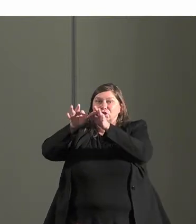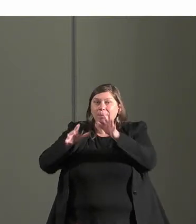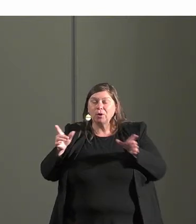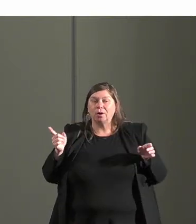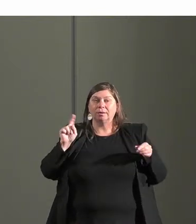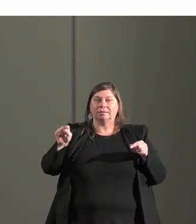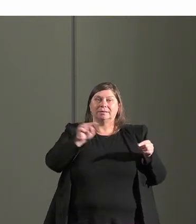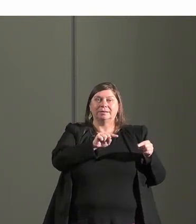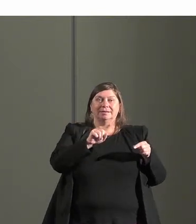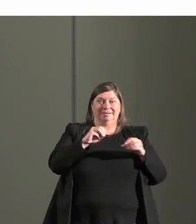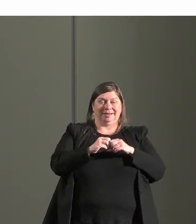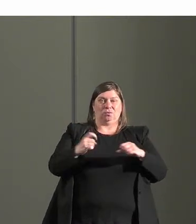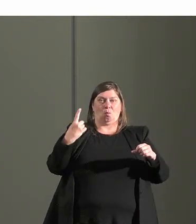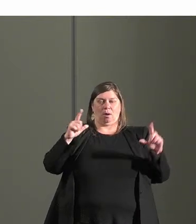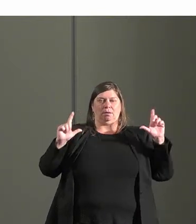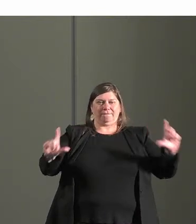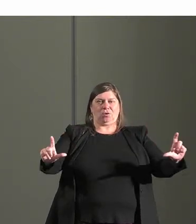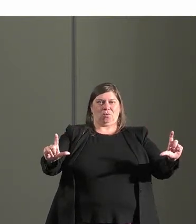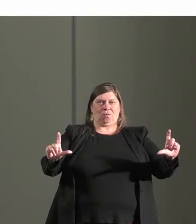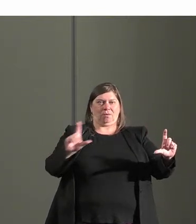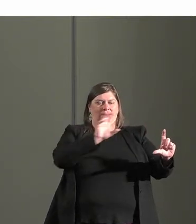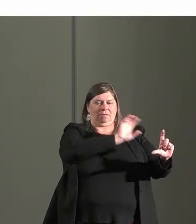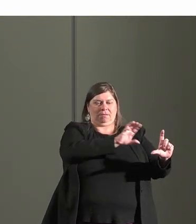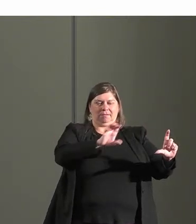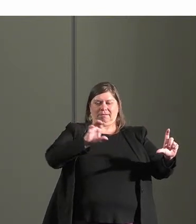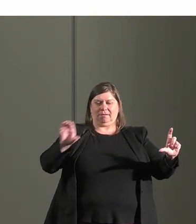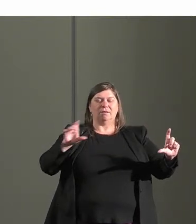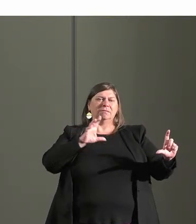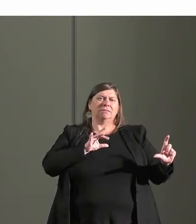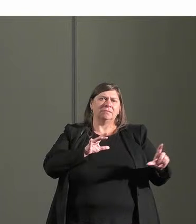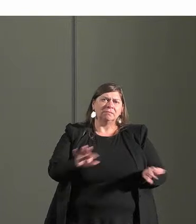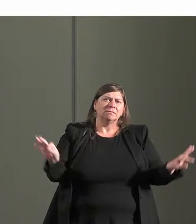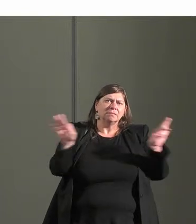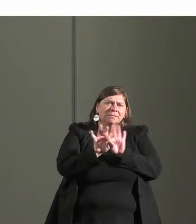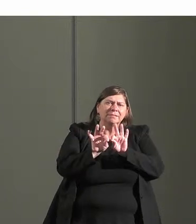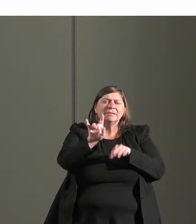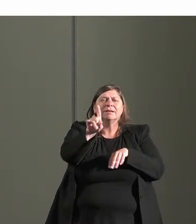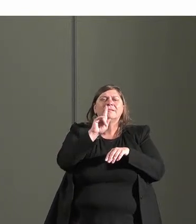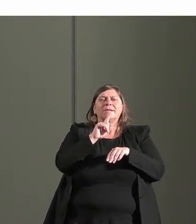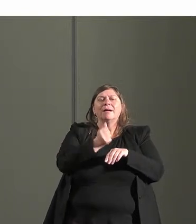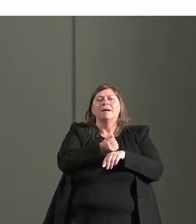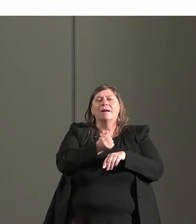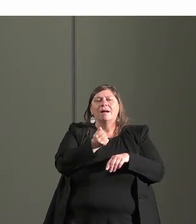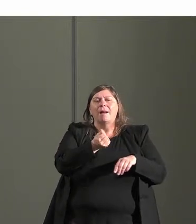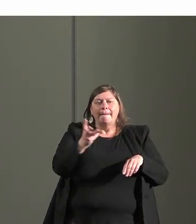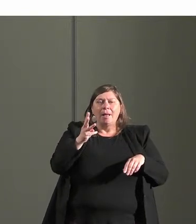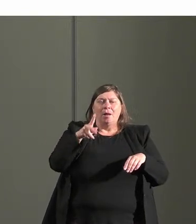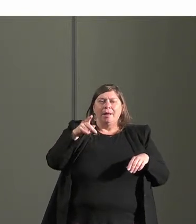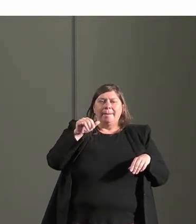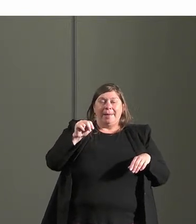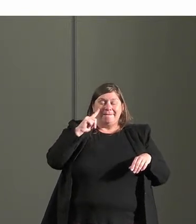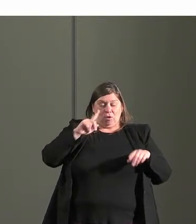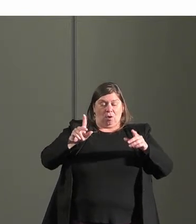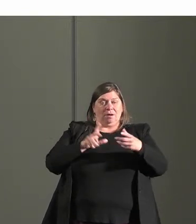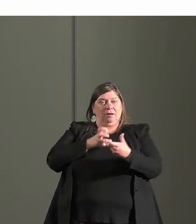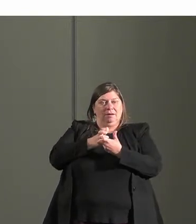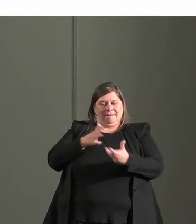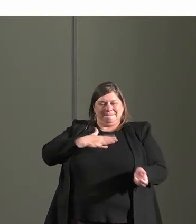Interpreter. All in one view. Is critical. This multi ping